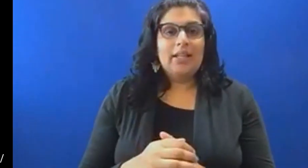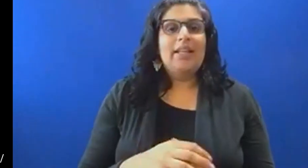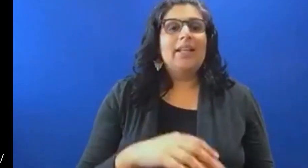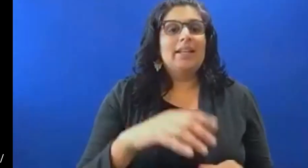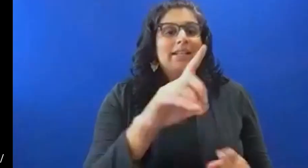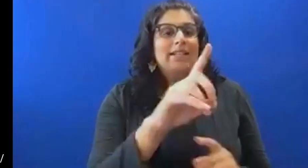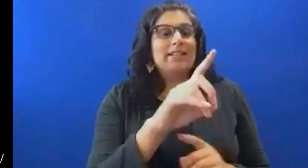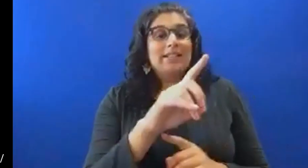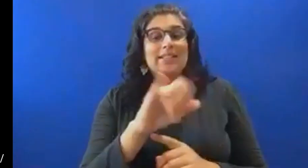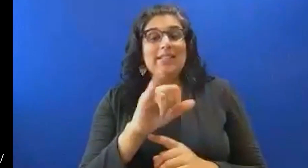You're using disability a lot.